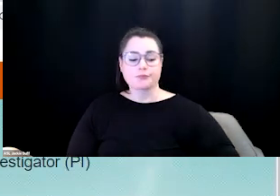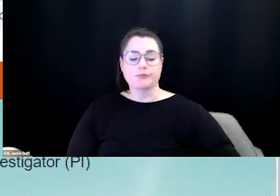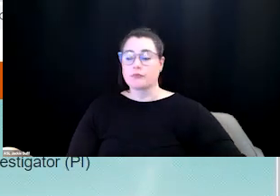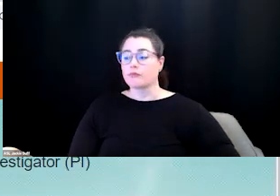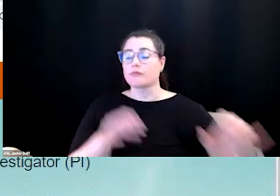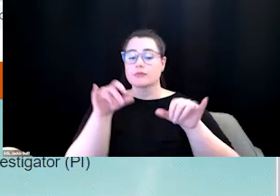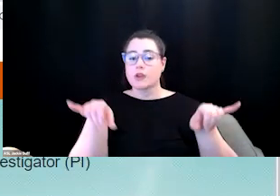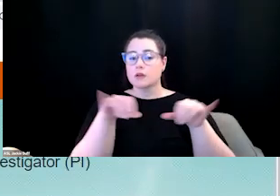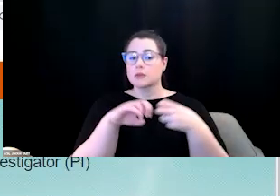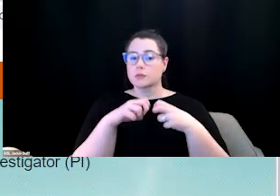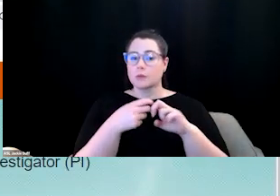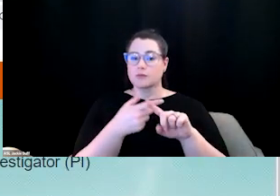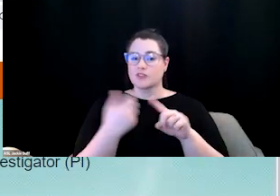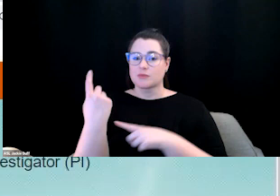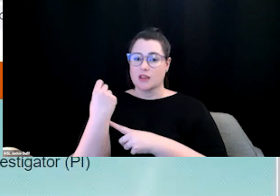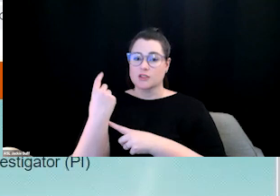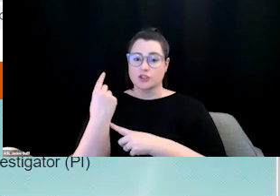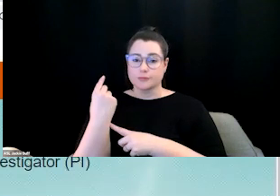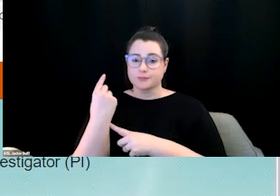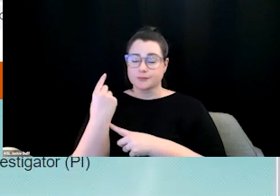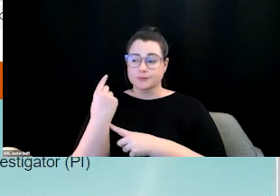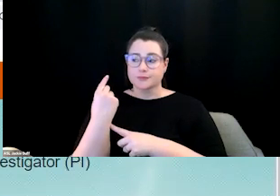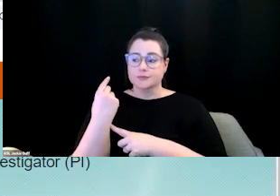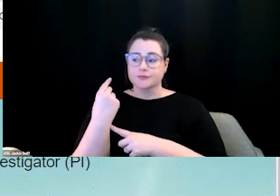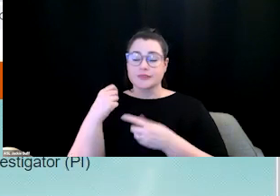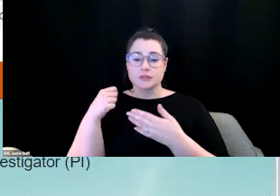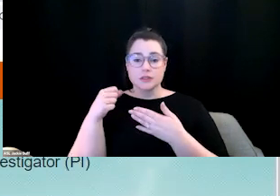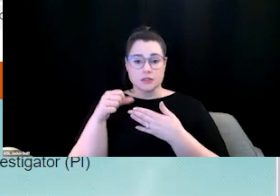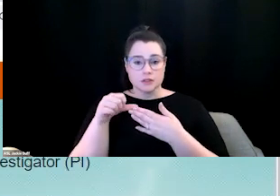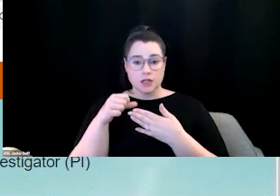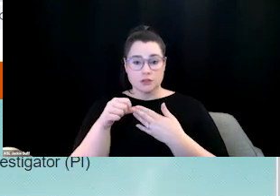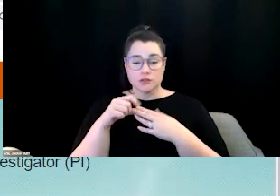of solicitations, letters come in many shapes and forms.